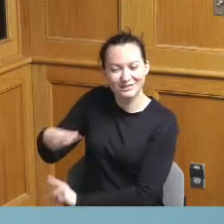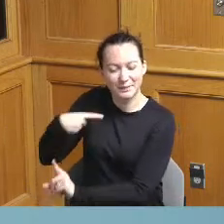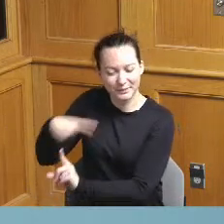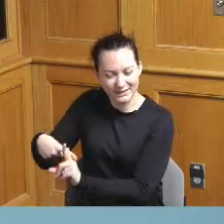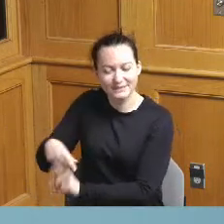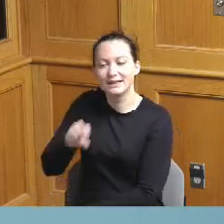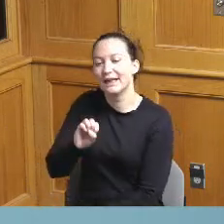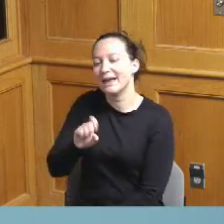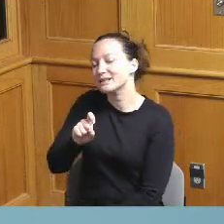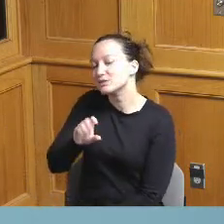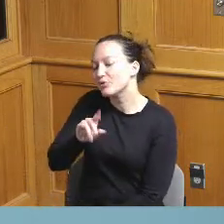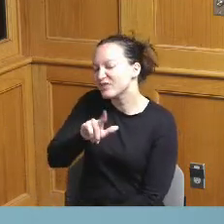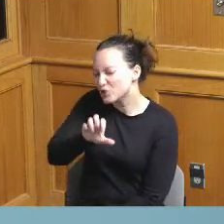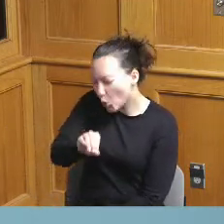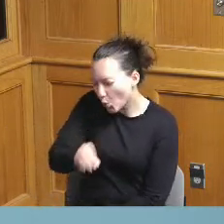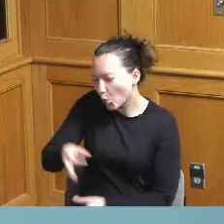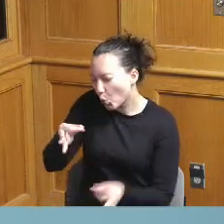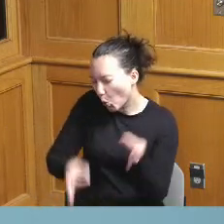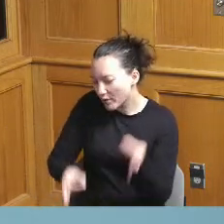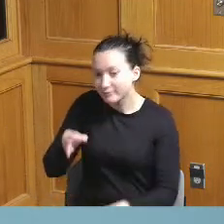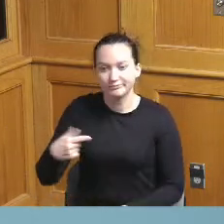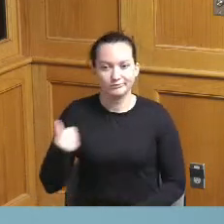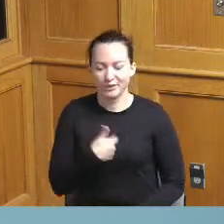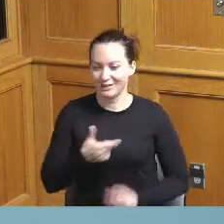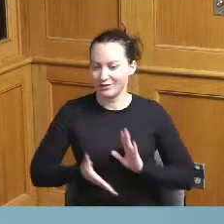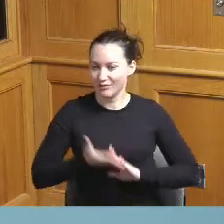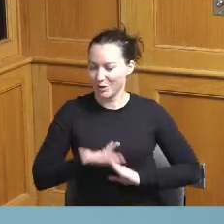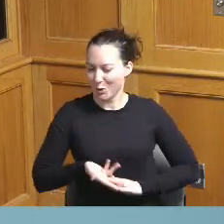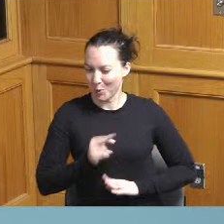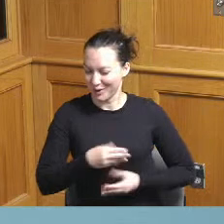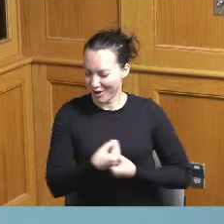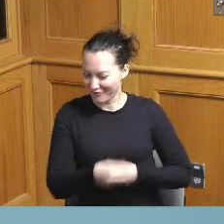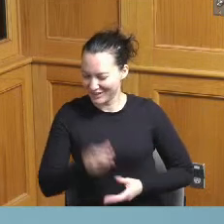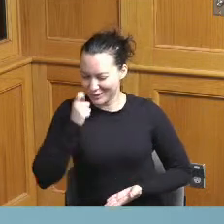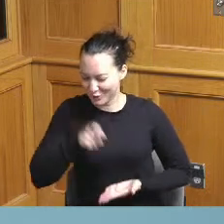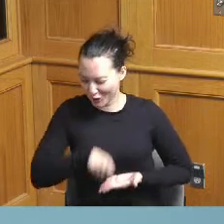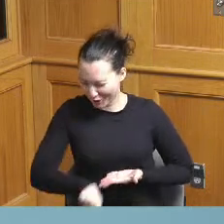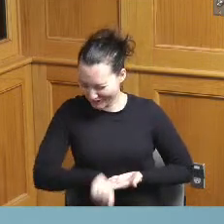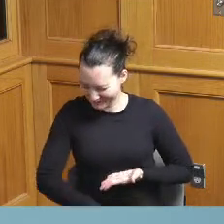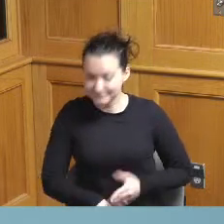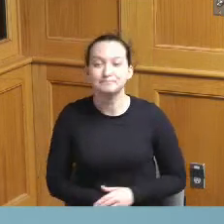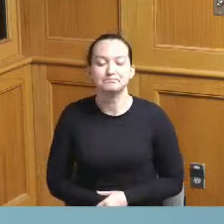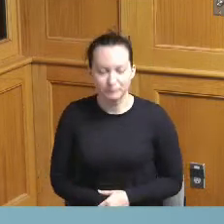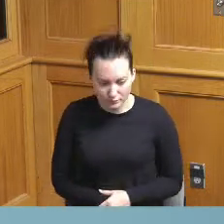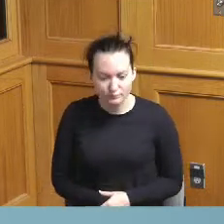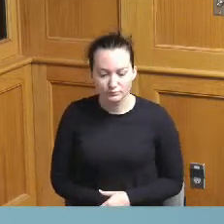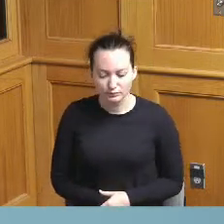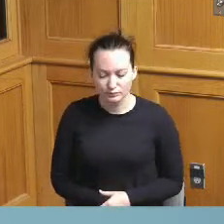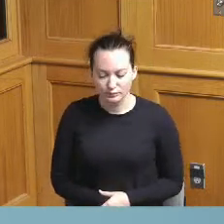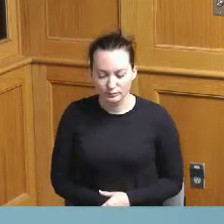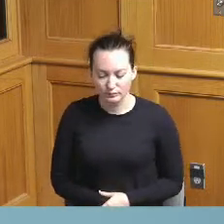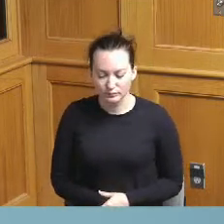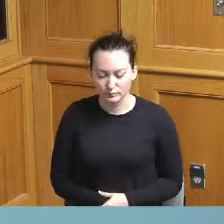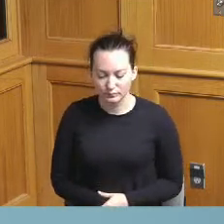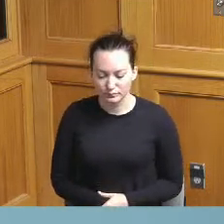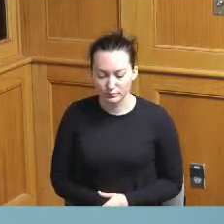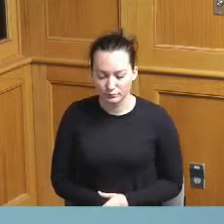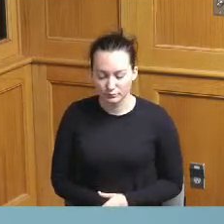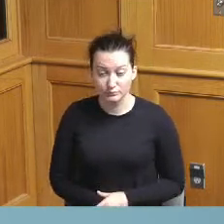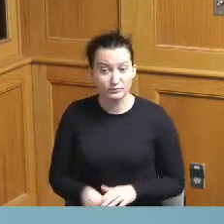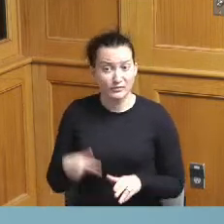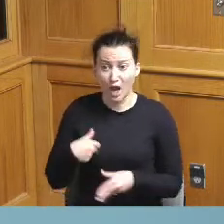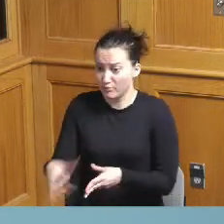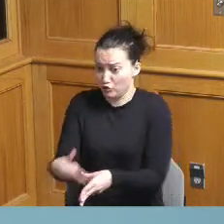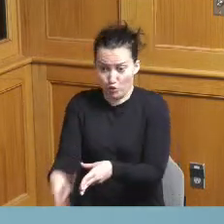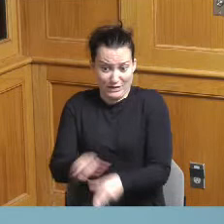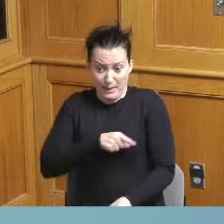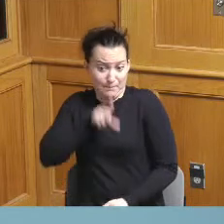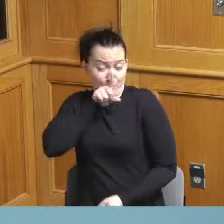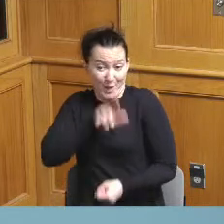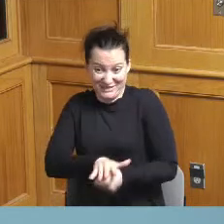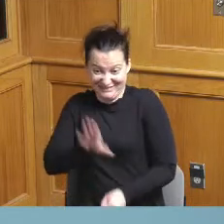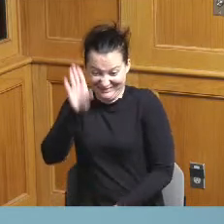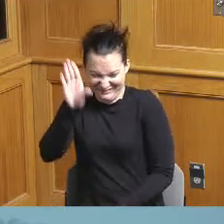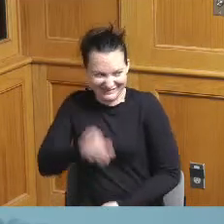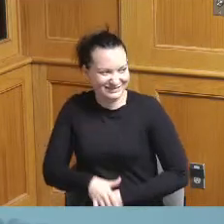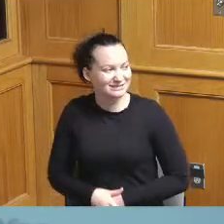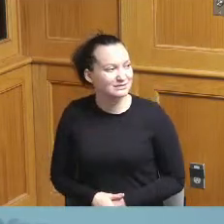clerk of our court meaning we run our own Clerk's Office I will be brief John I promise I think I